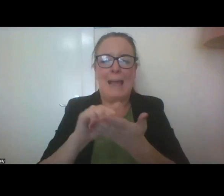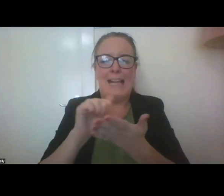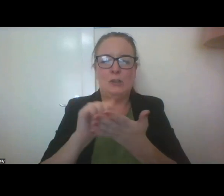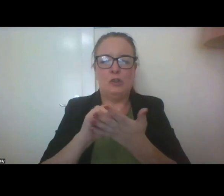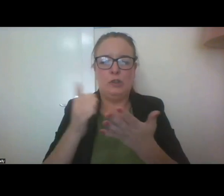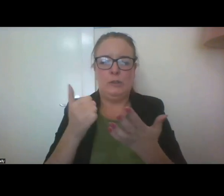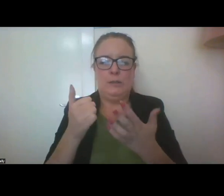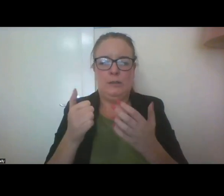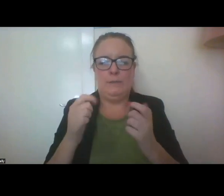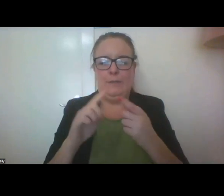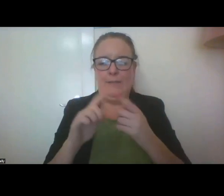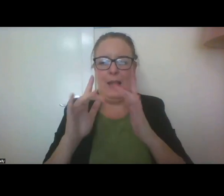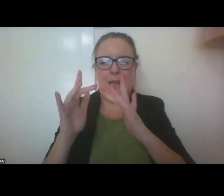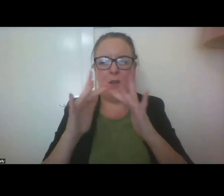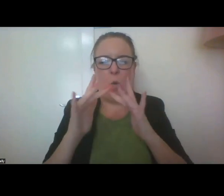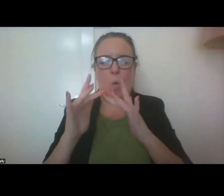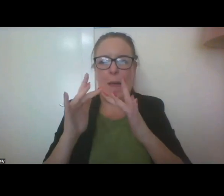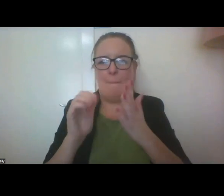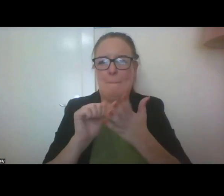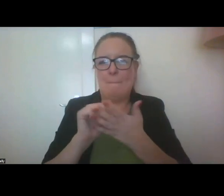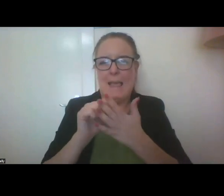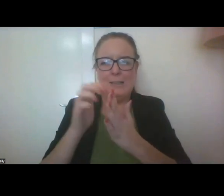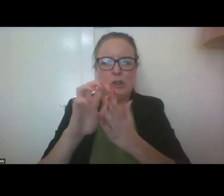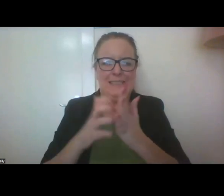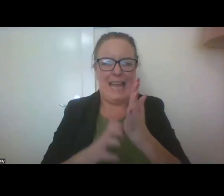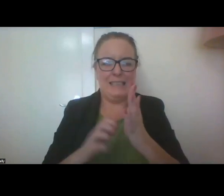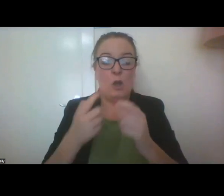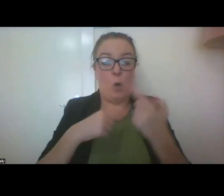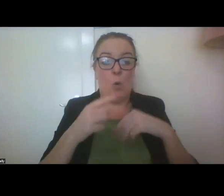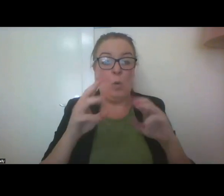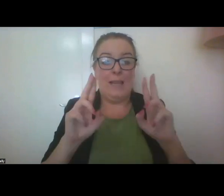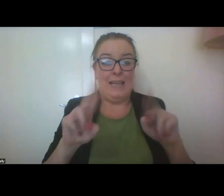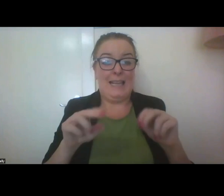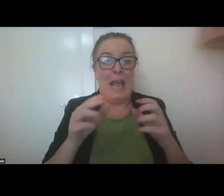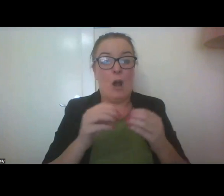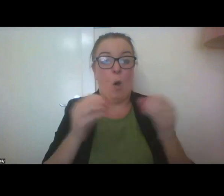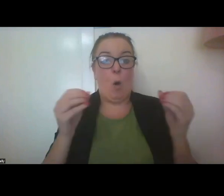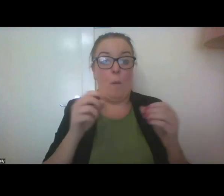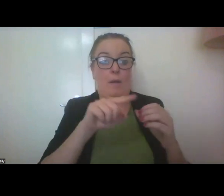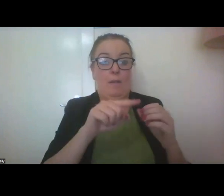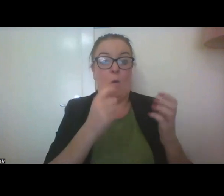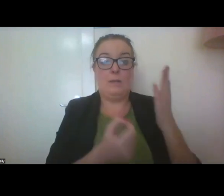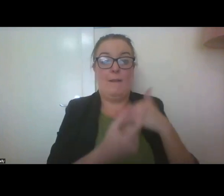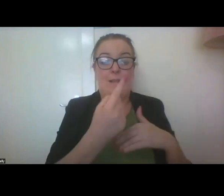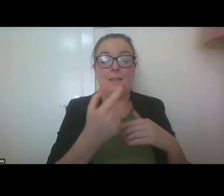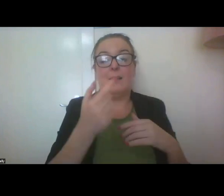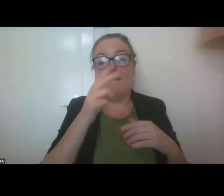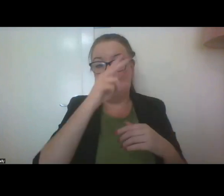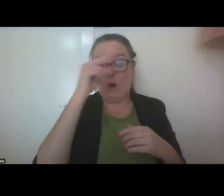Now, we can now open those events in our software. So, if you were in a theatre doing a post-show discussion